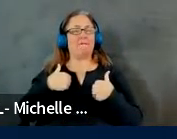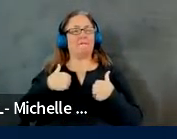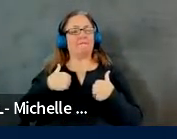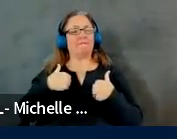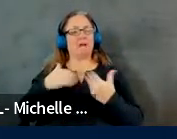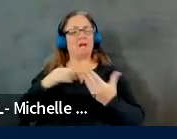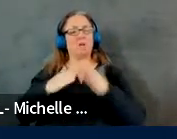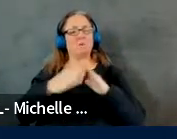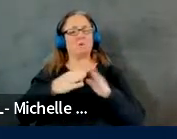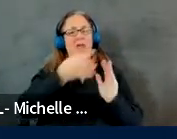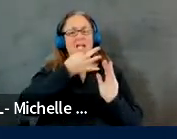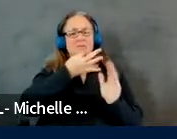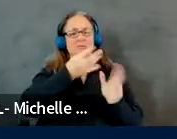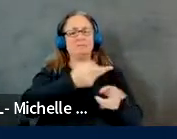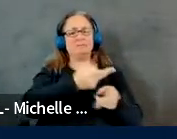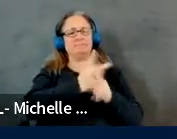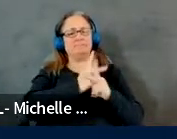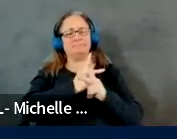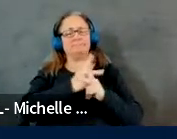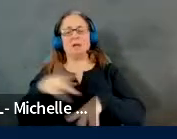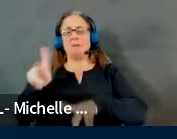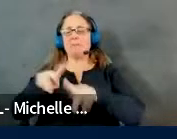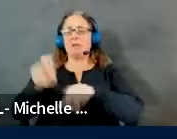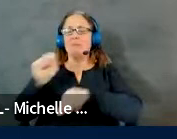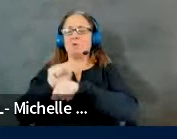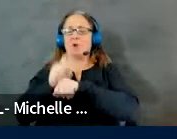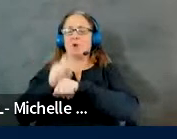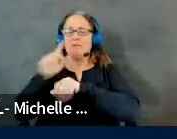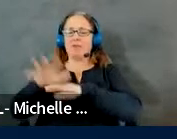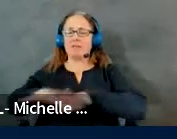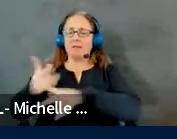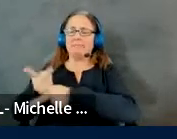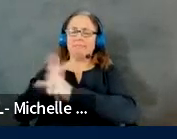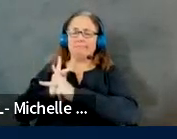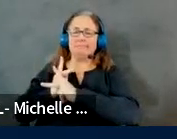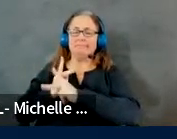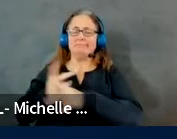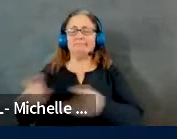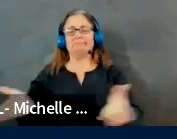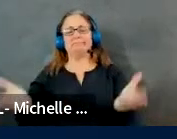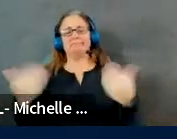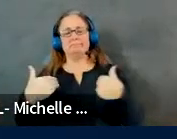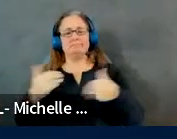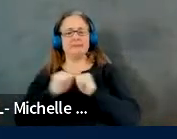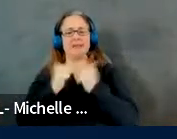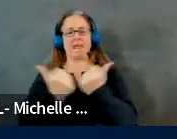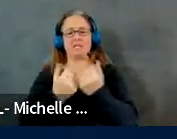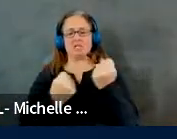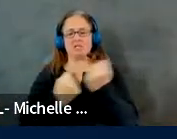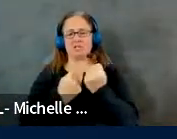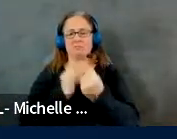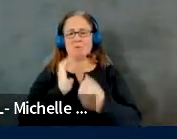expertise, people who are working on this space to come alongside our agency to support our efforts.